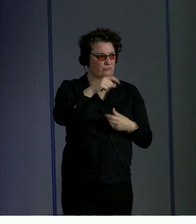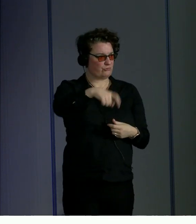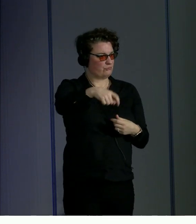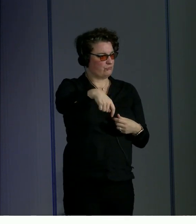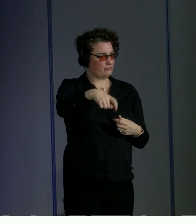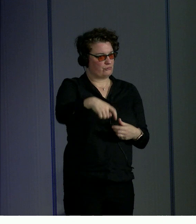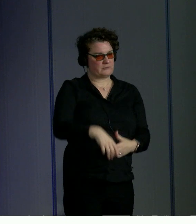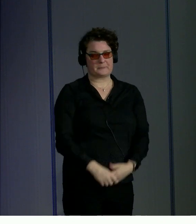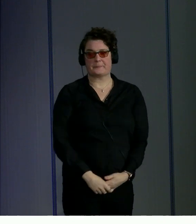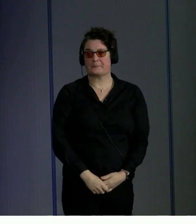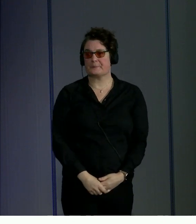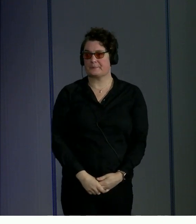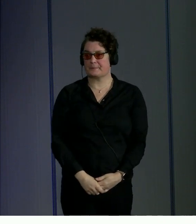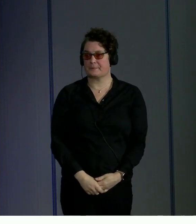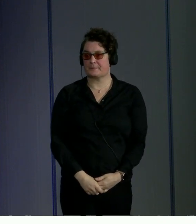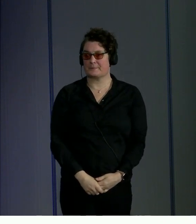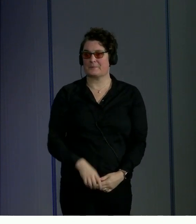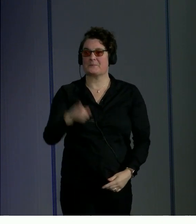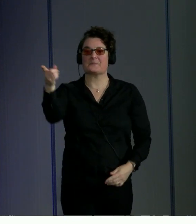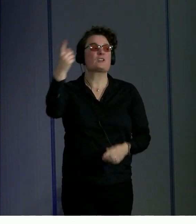Correct. >> CATHERINE SCHMITT WHITAKER: Thank you